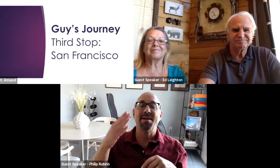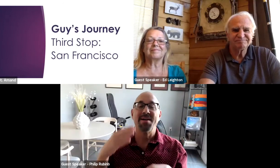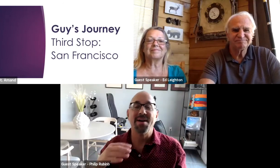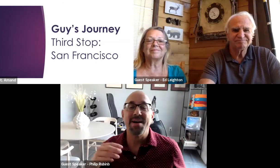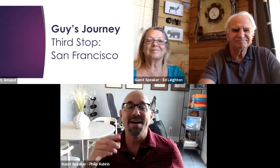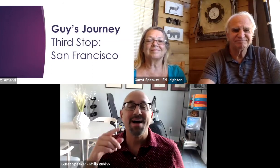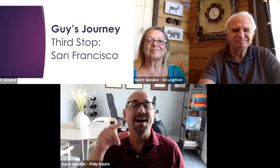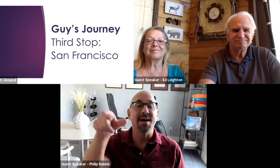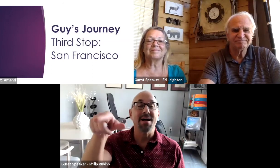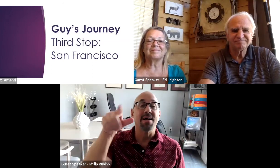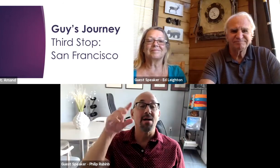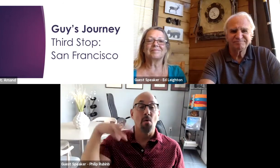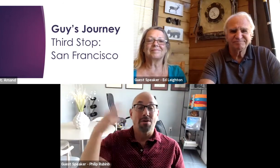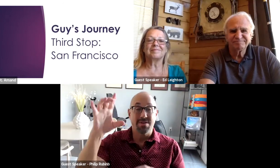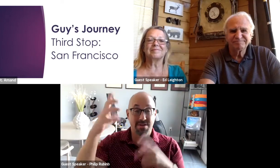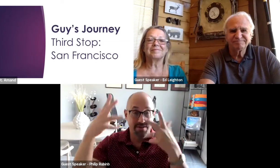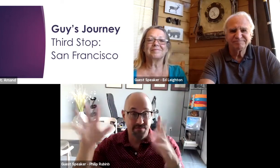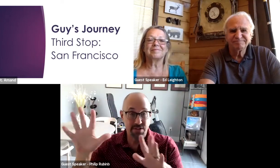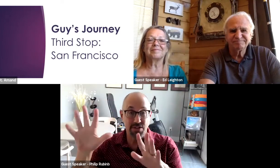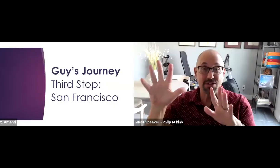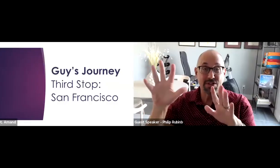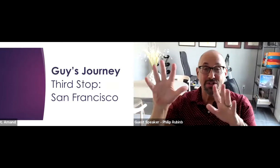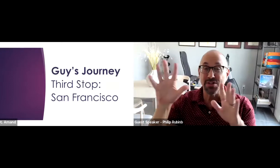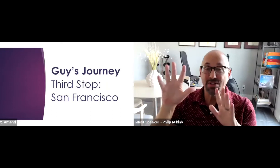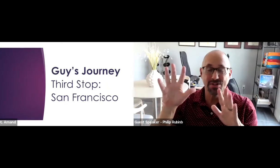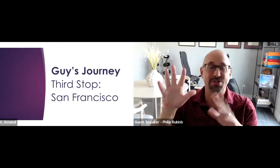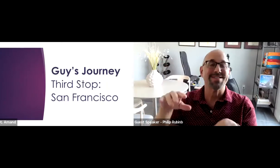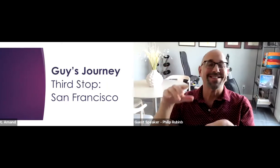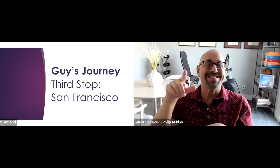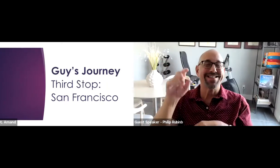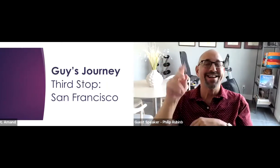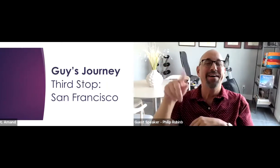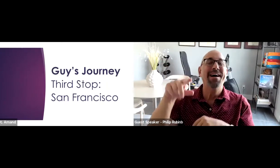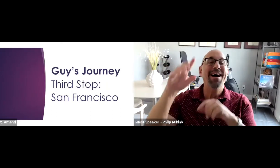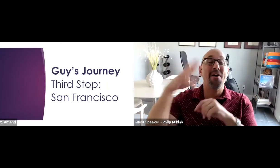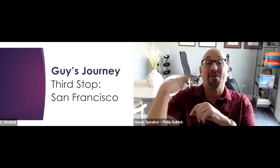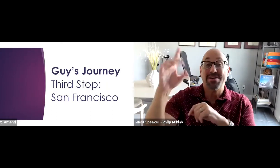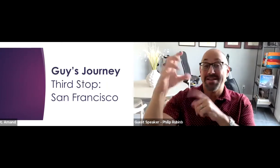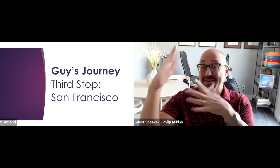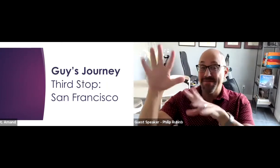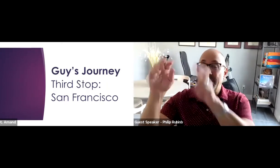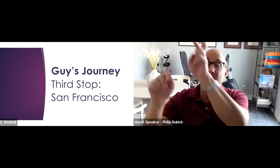Philip: OK, this is Phillip again. So we're done with Washington, DC,